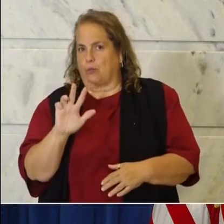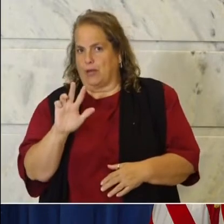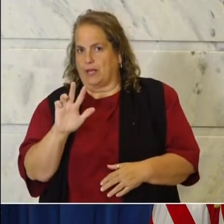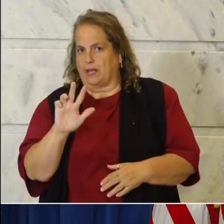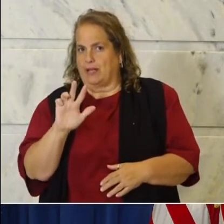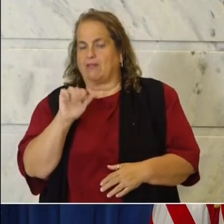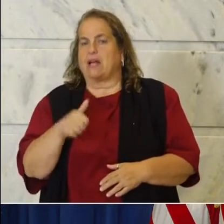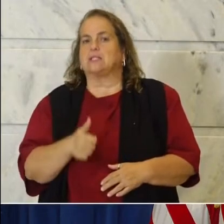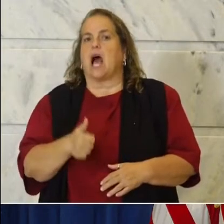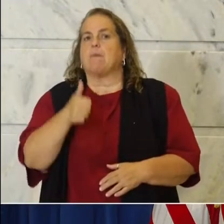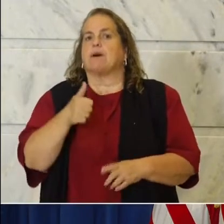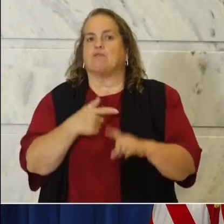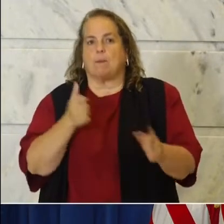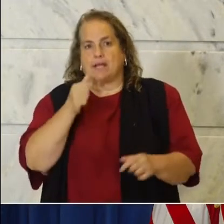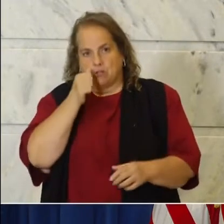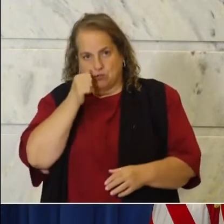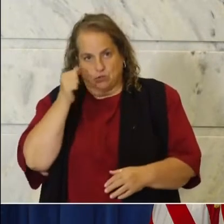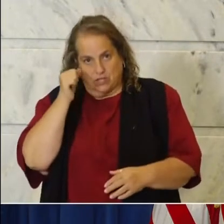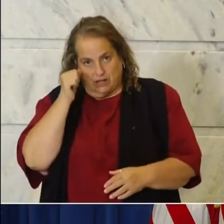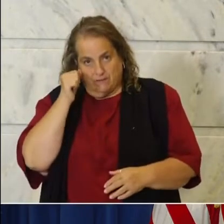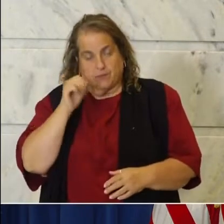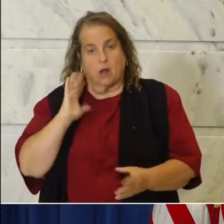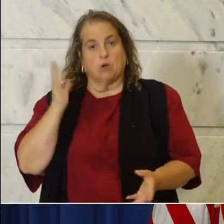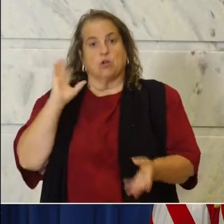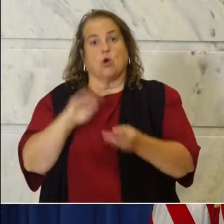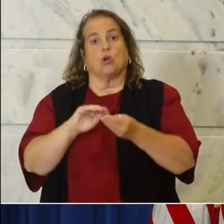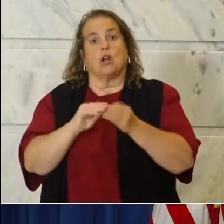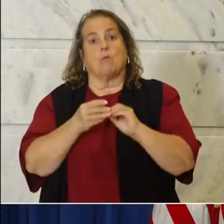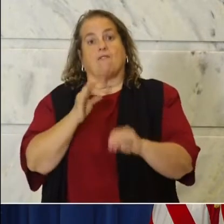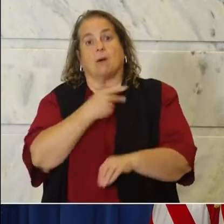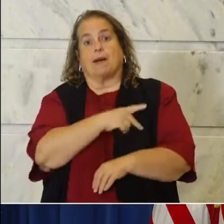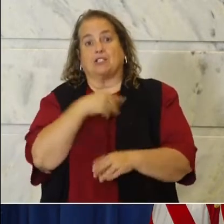That's up from yesterday. Our total number of patients in the I C u